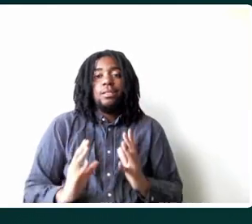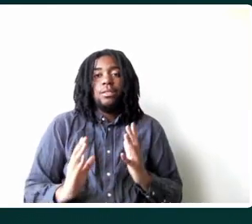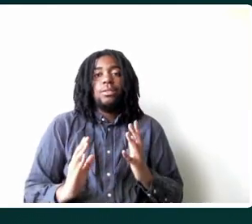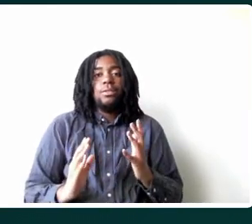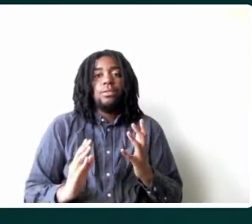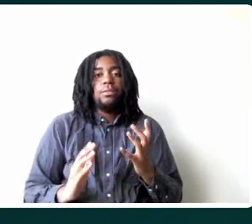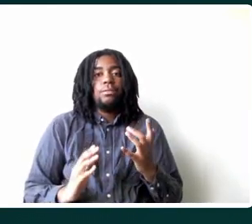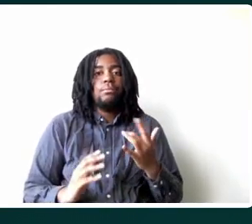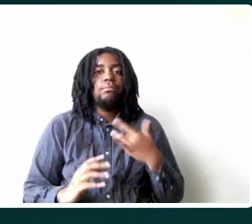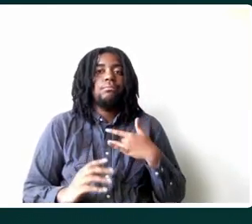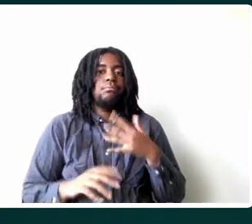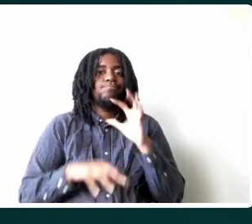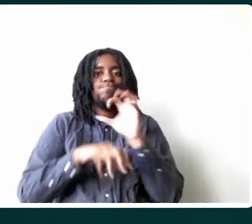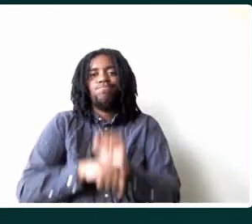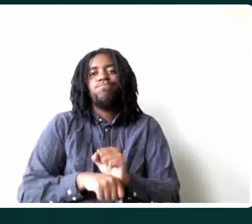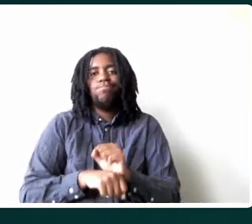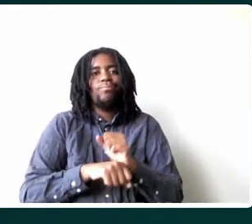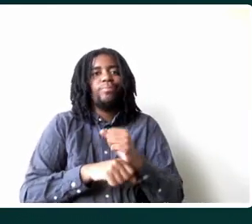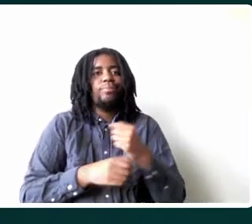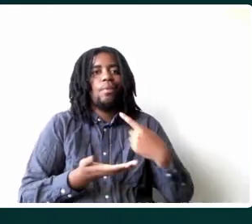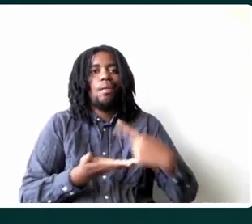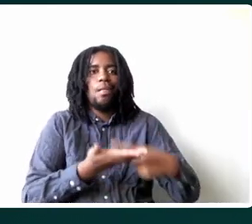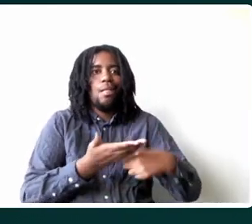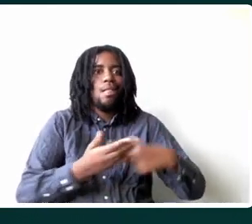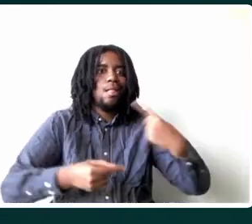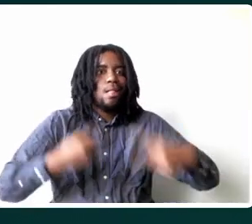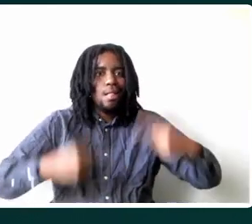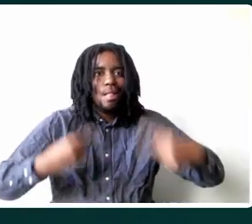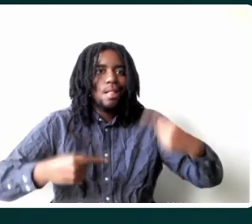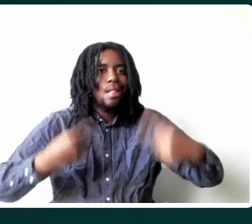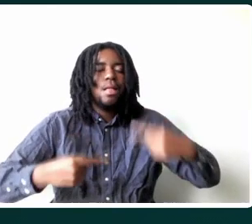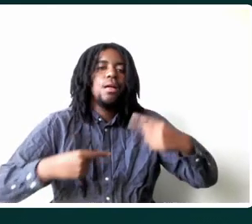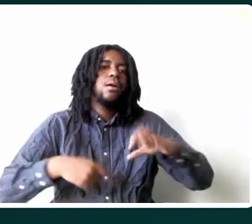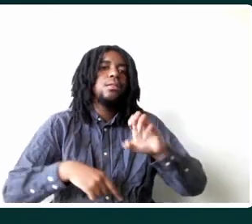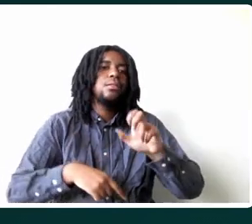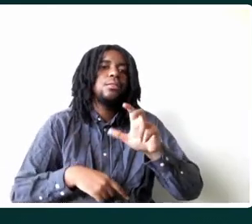idea of debates and arguments about civic life. That students when they went into their groups,